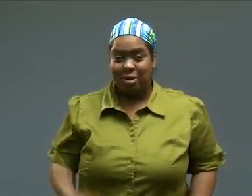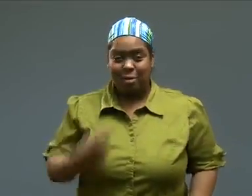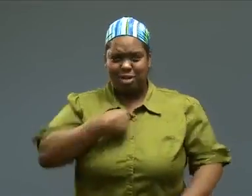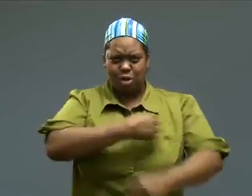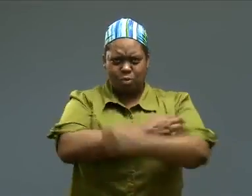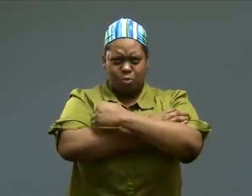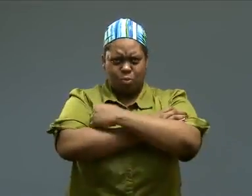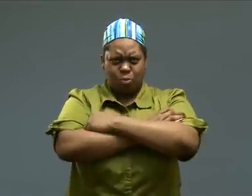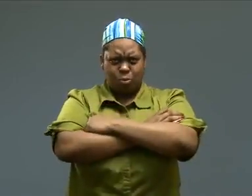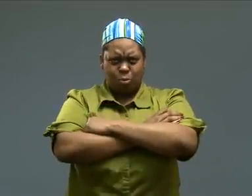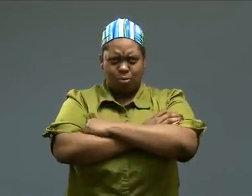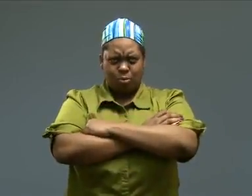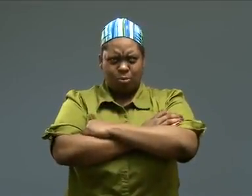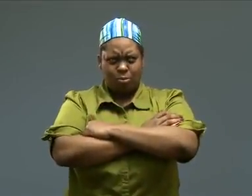I scowled, my sisters laughed.